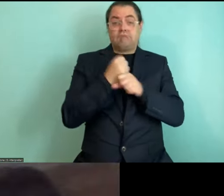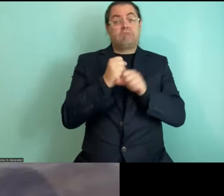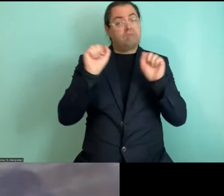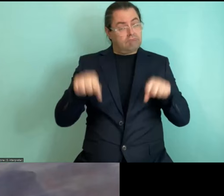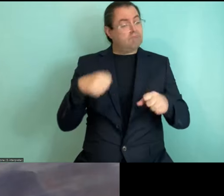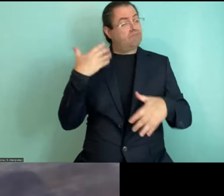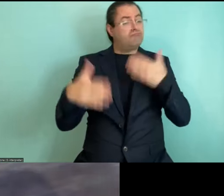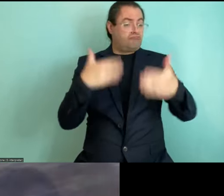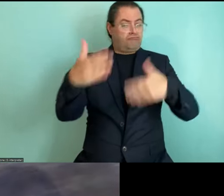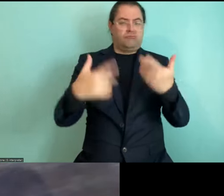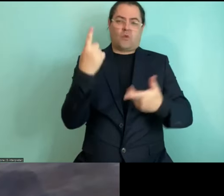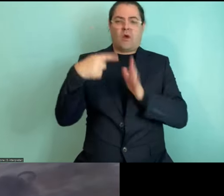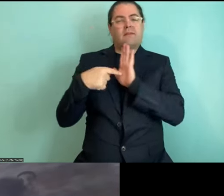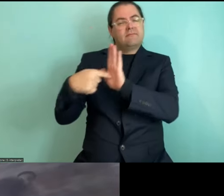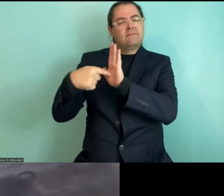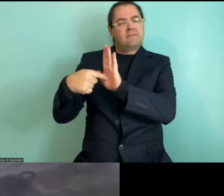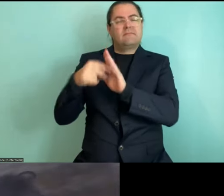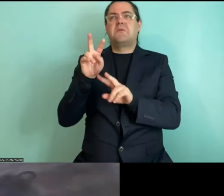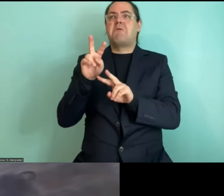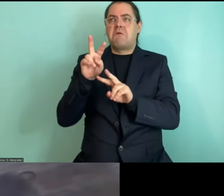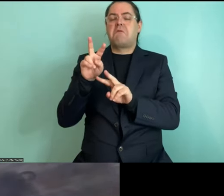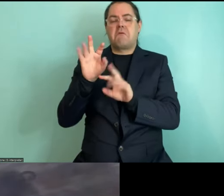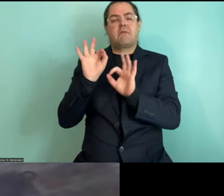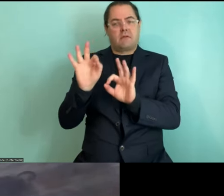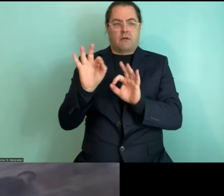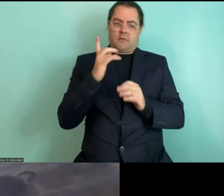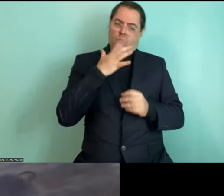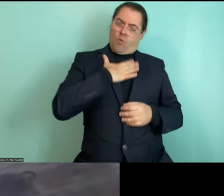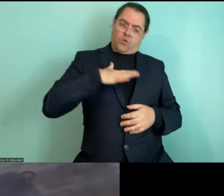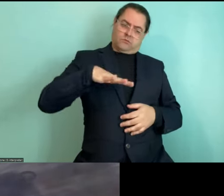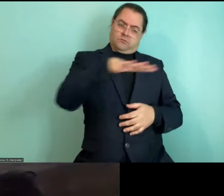over to Kevin AI companionable to on effect. I company the manager.